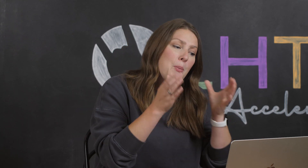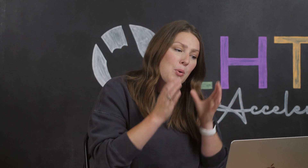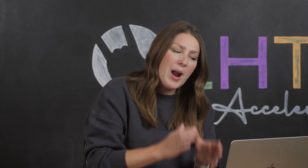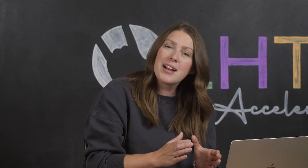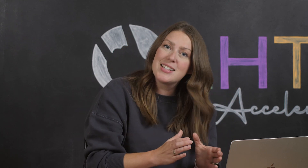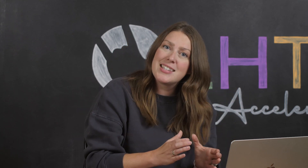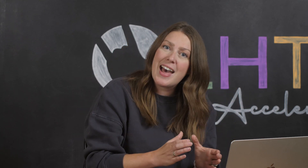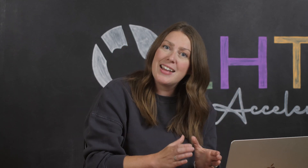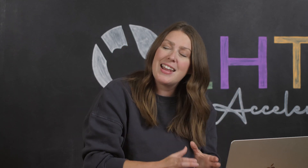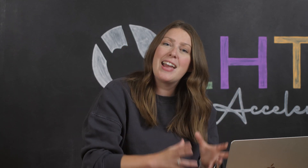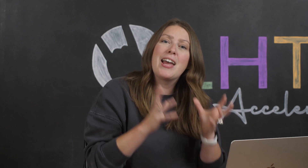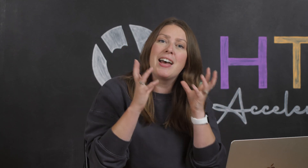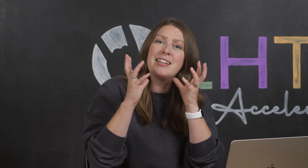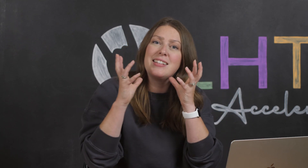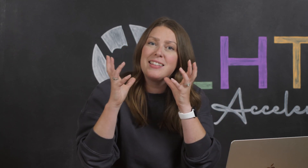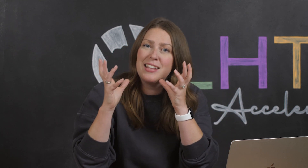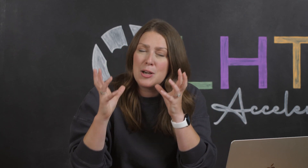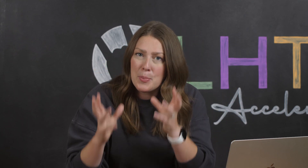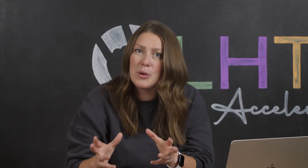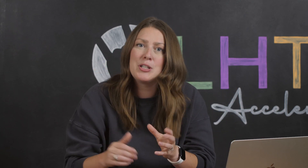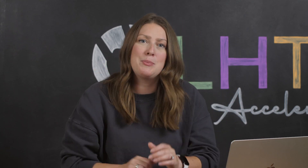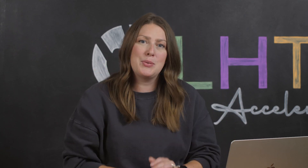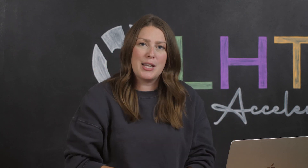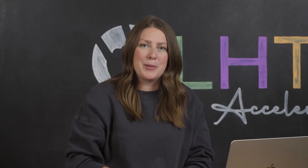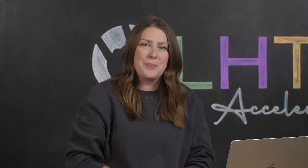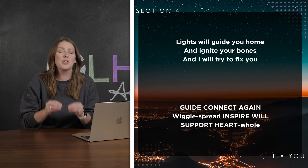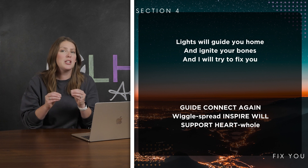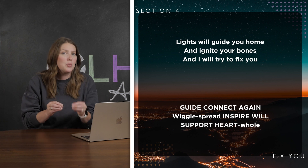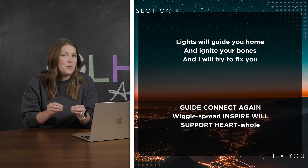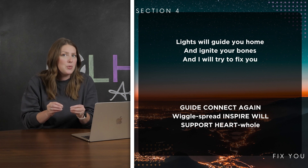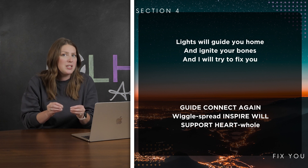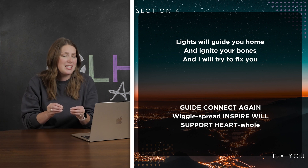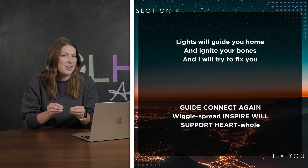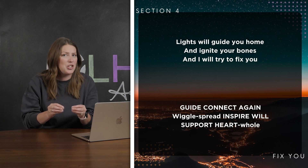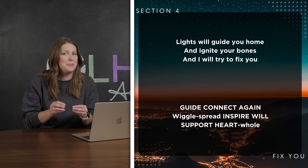practice that and then put it to music. So let's review this section.